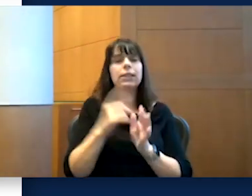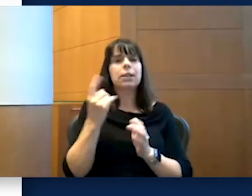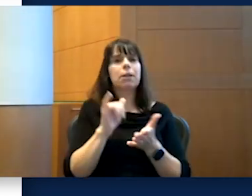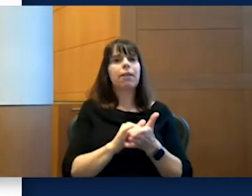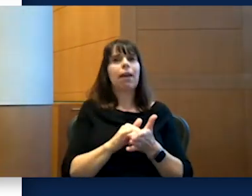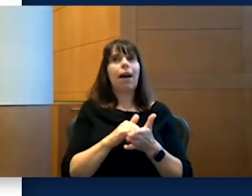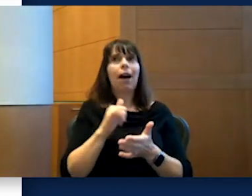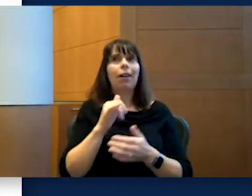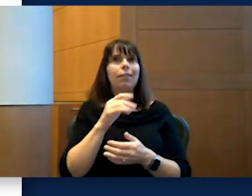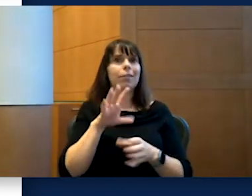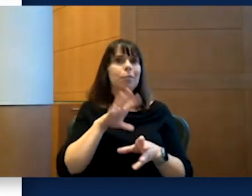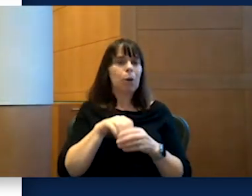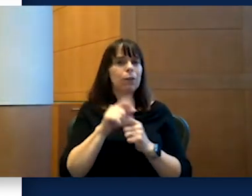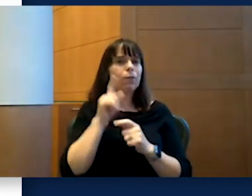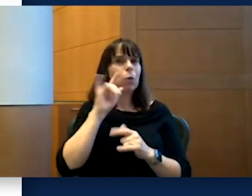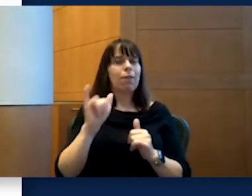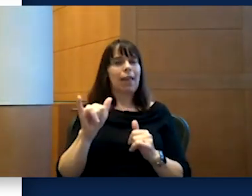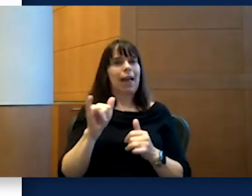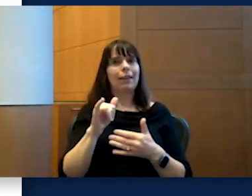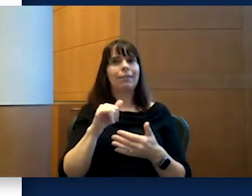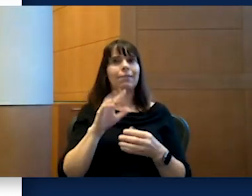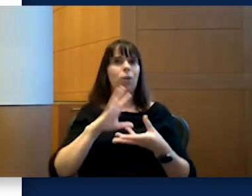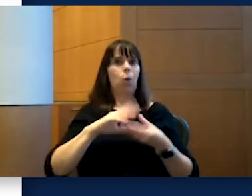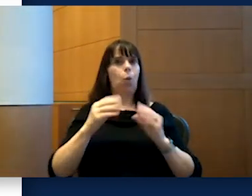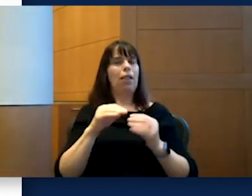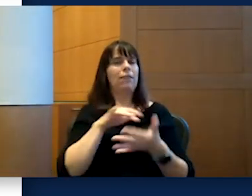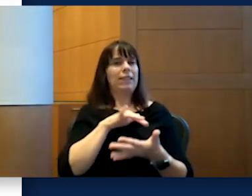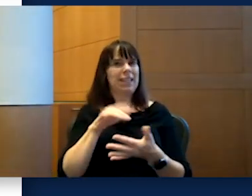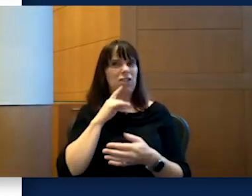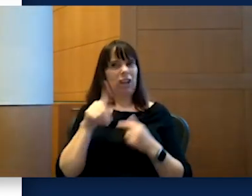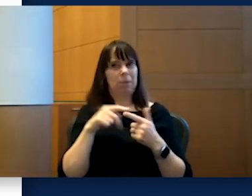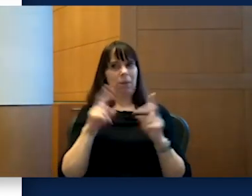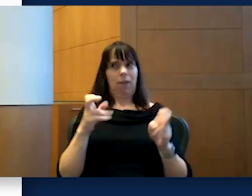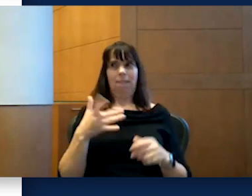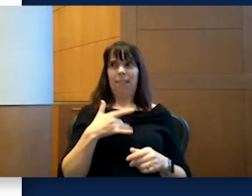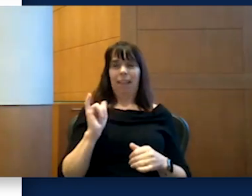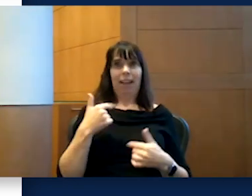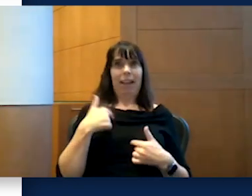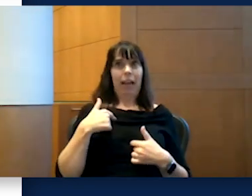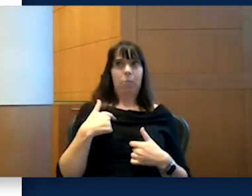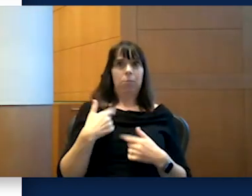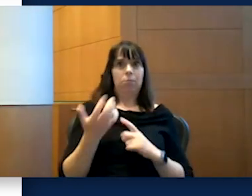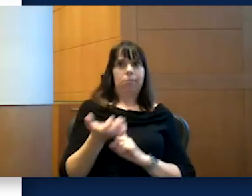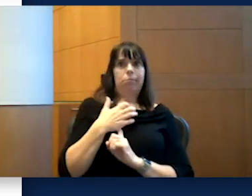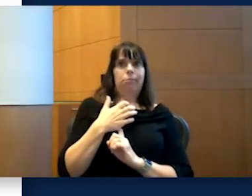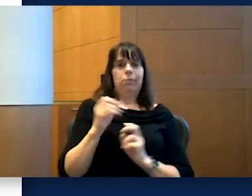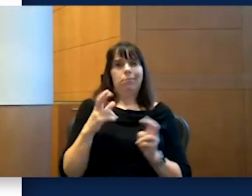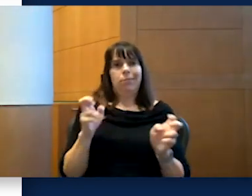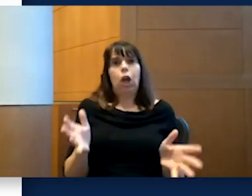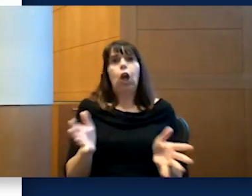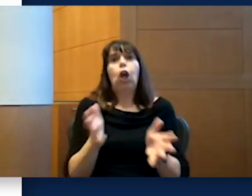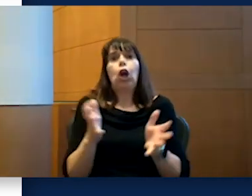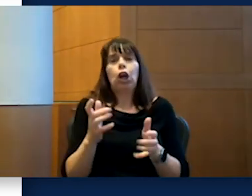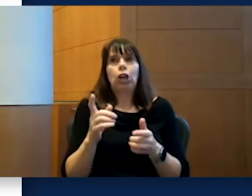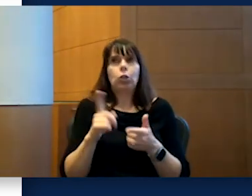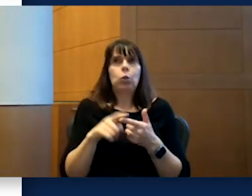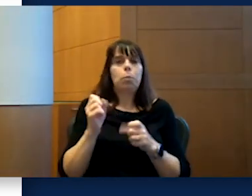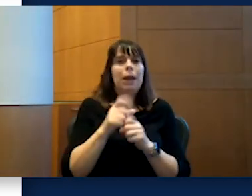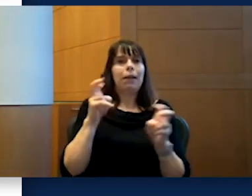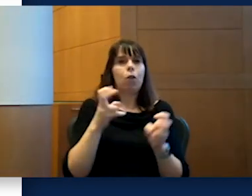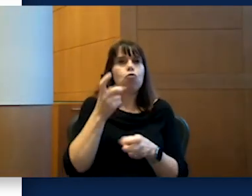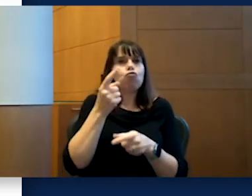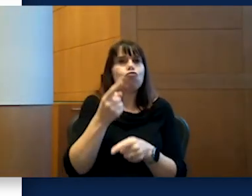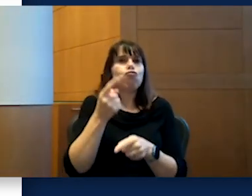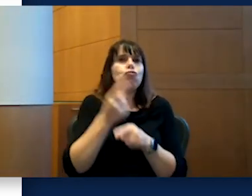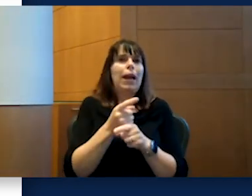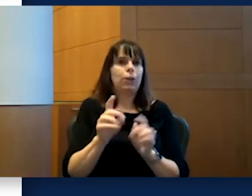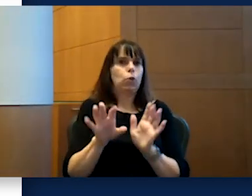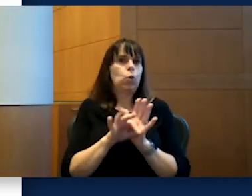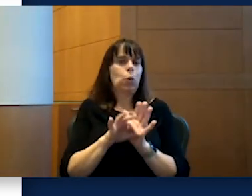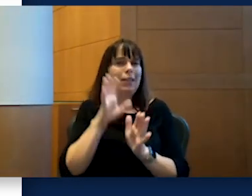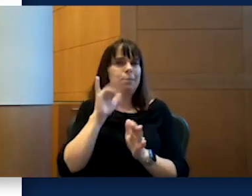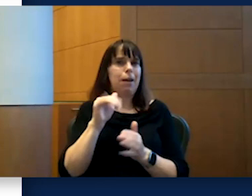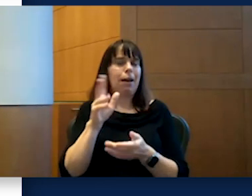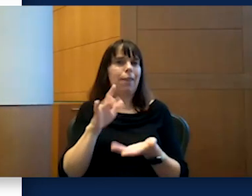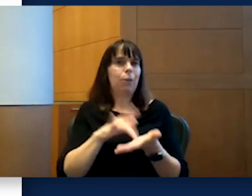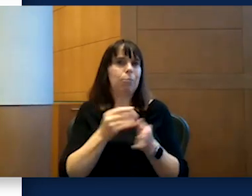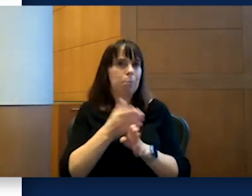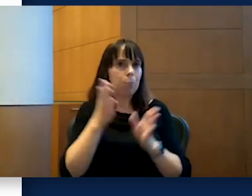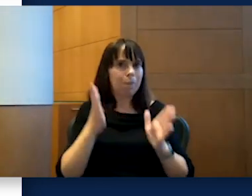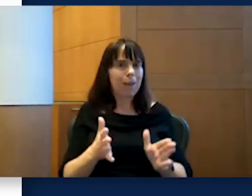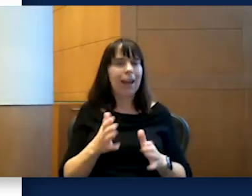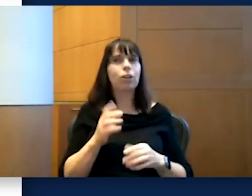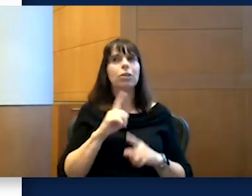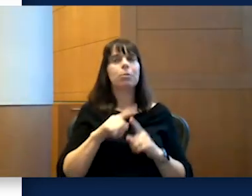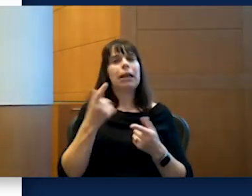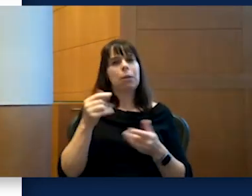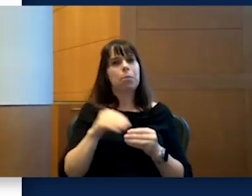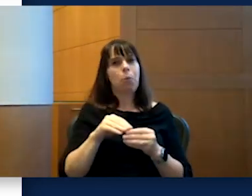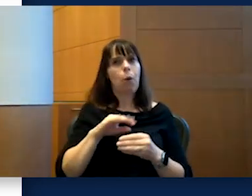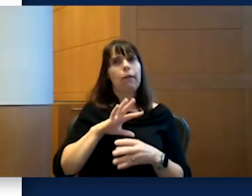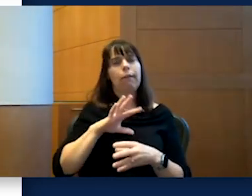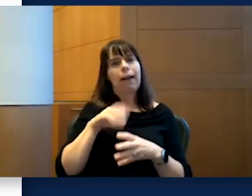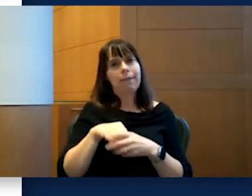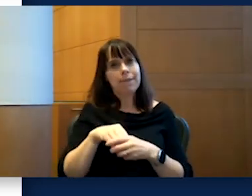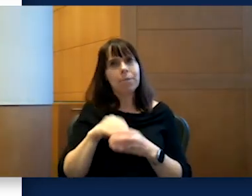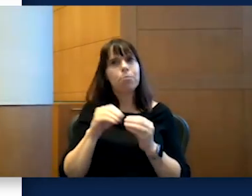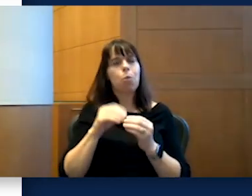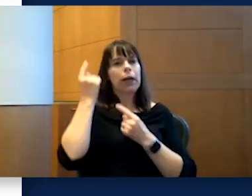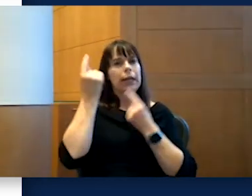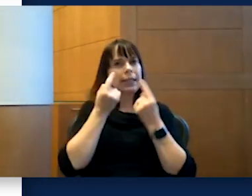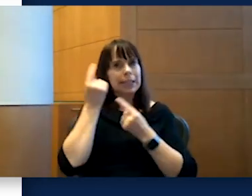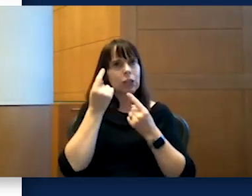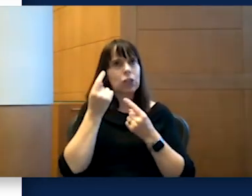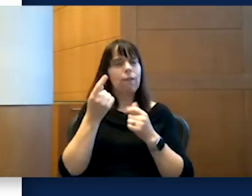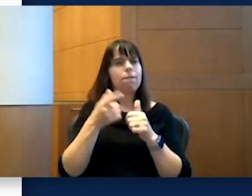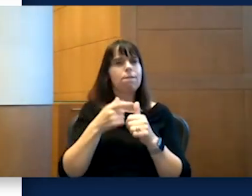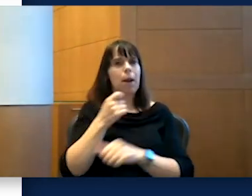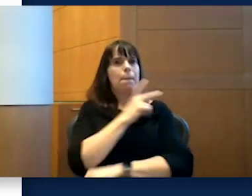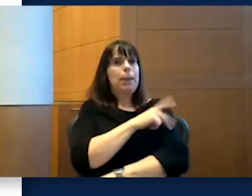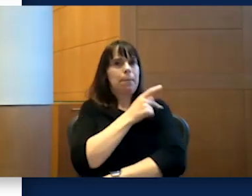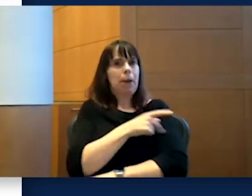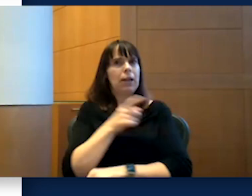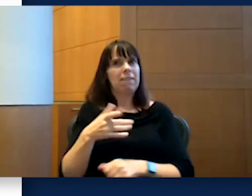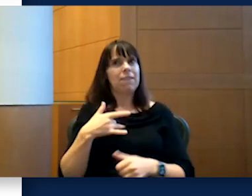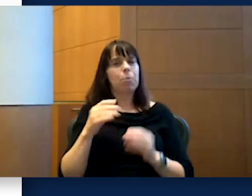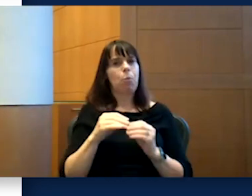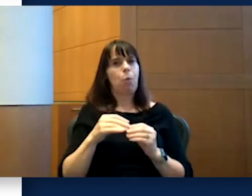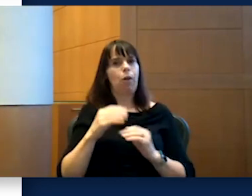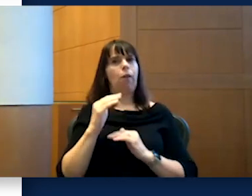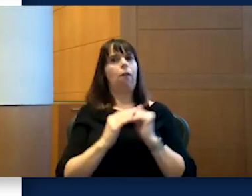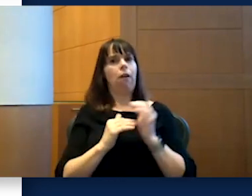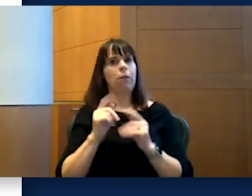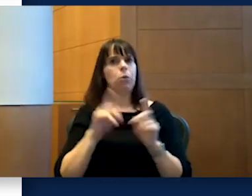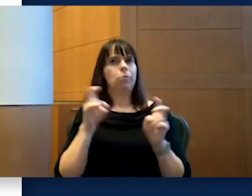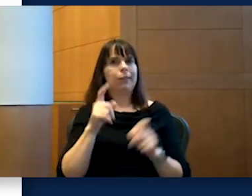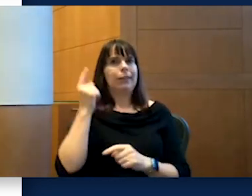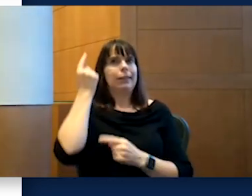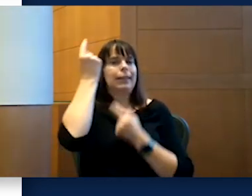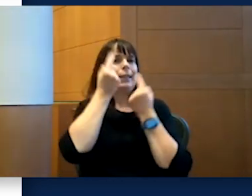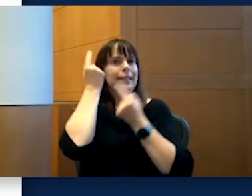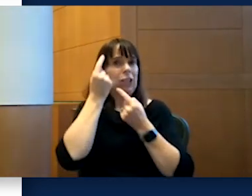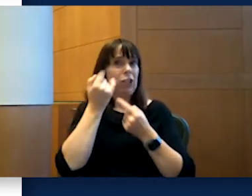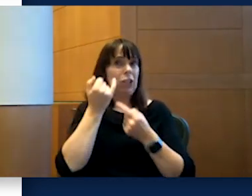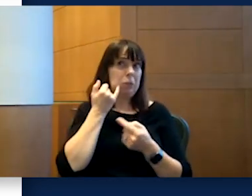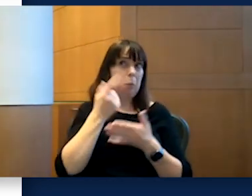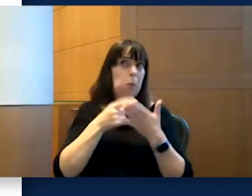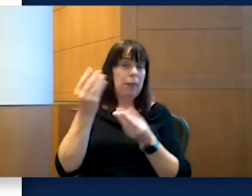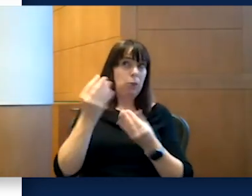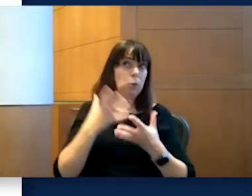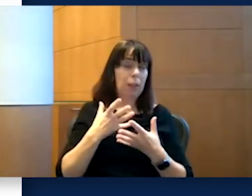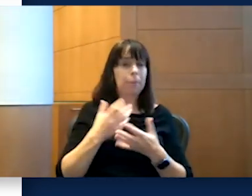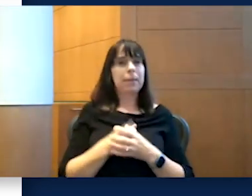But a little bit more engaged, active, and a little more consideration on the side of patients, feeling comfortable to actually consider what it is that's being told to them.